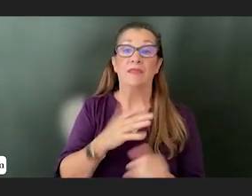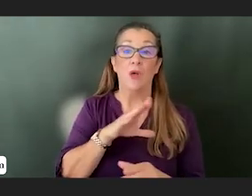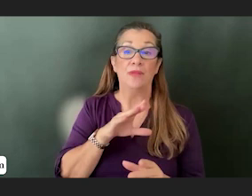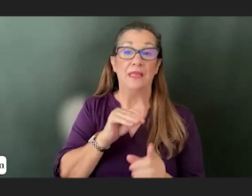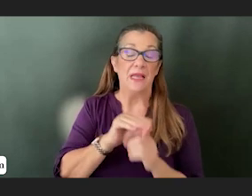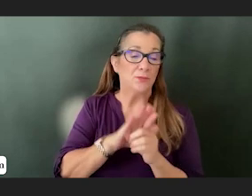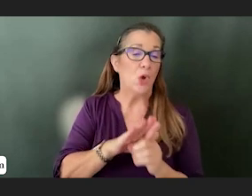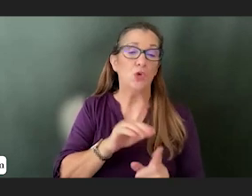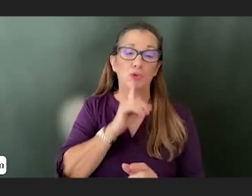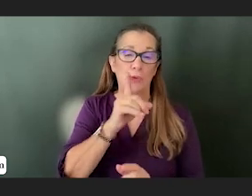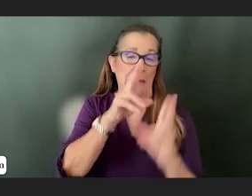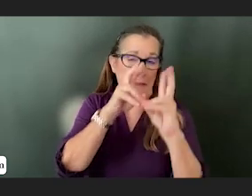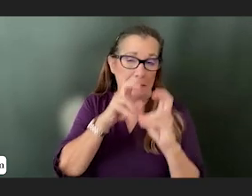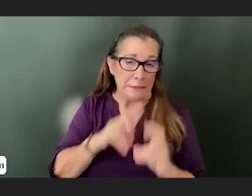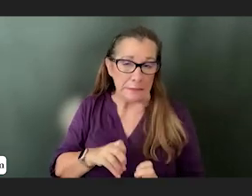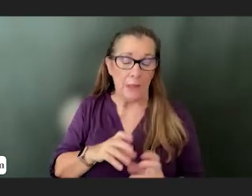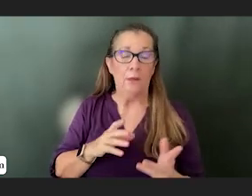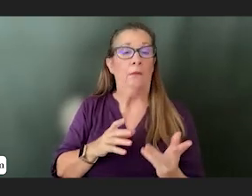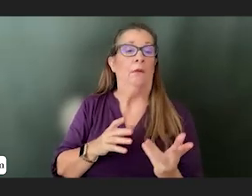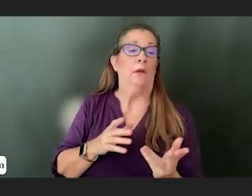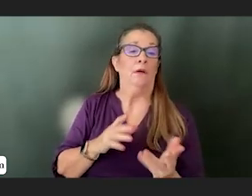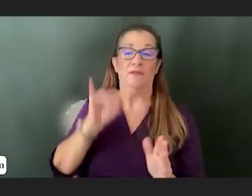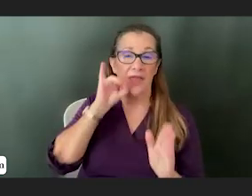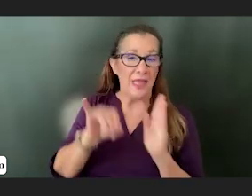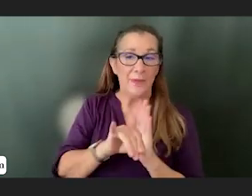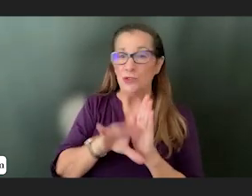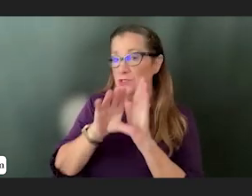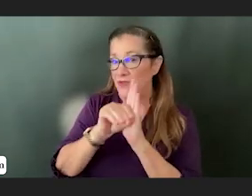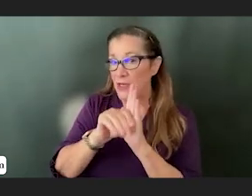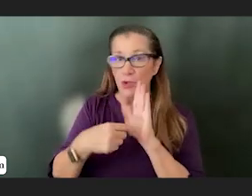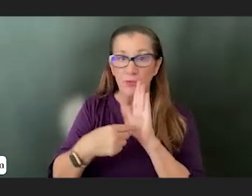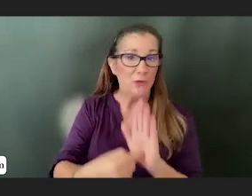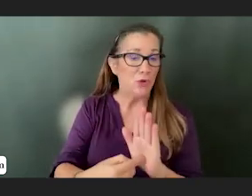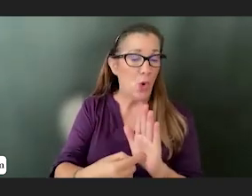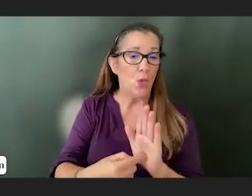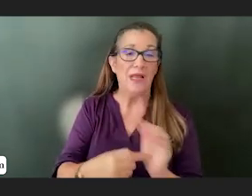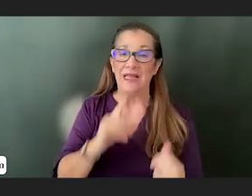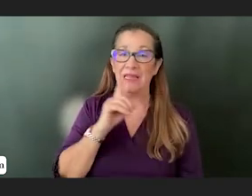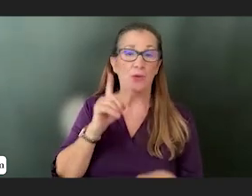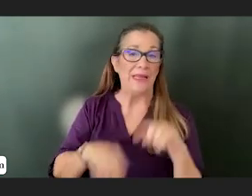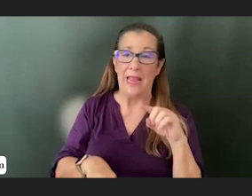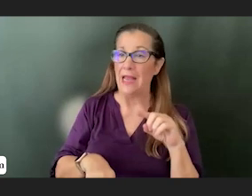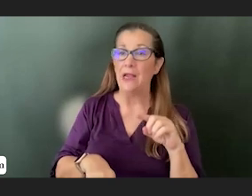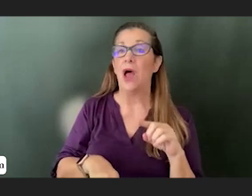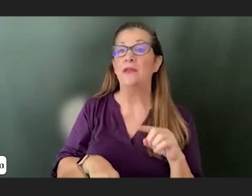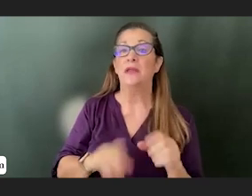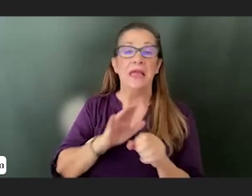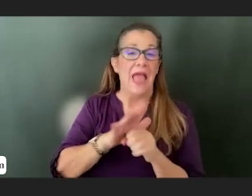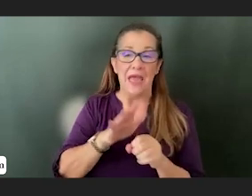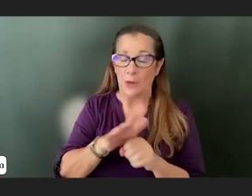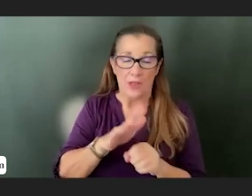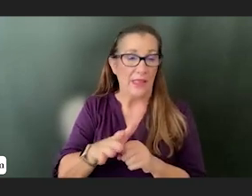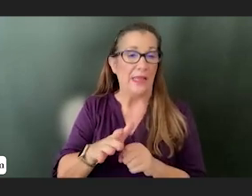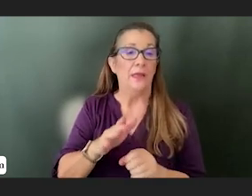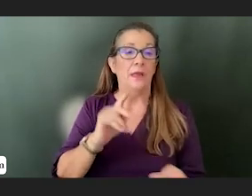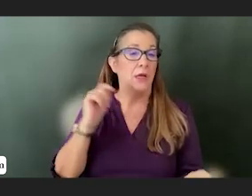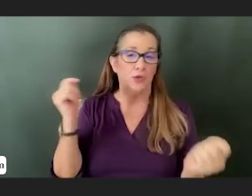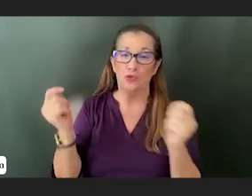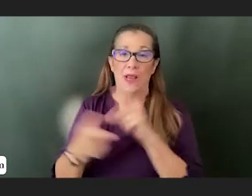Um, in that the images, the video that's being portrayed literally cannot, in an adequate fashion, be translated into alt text.